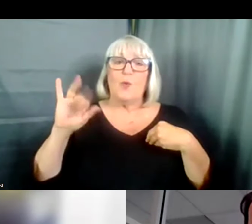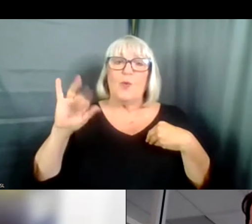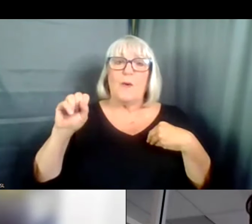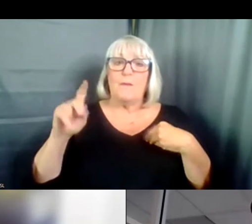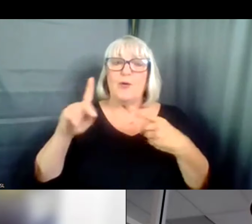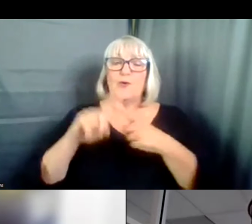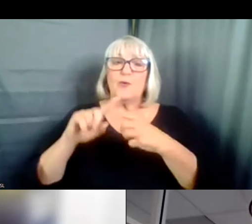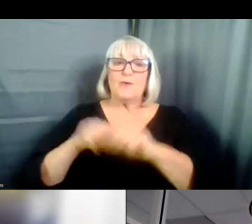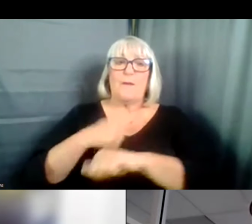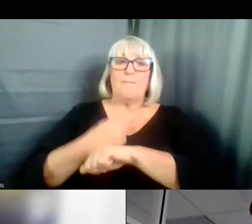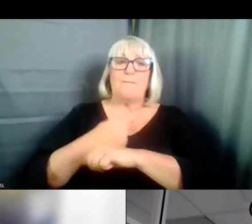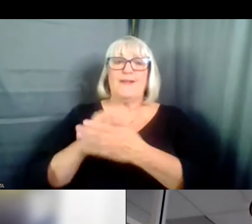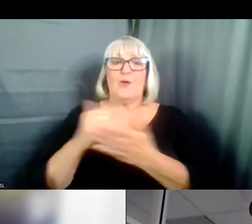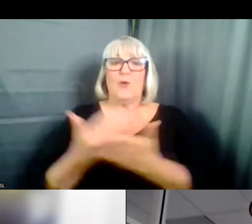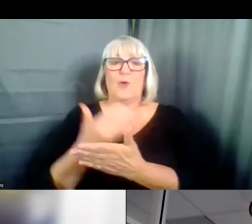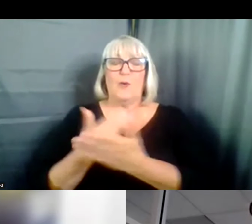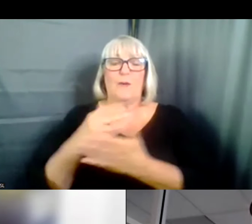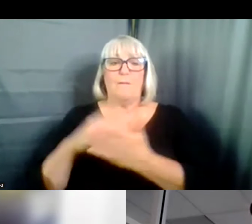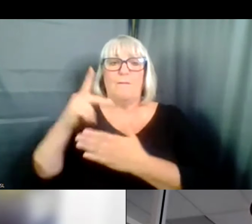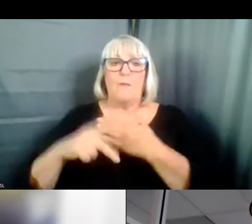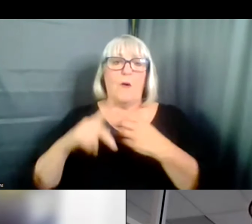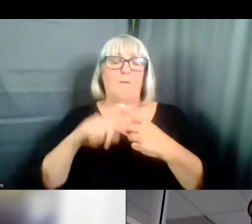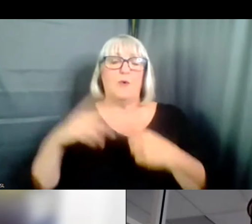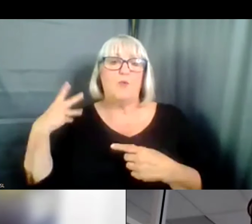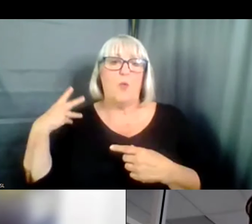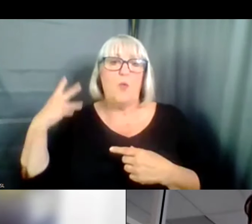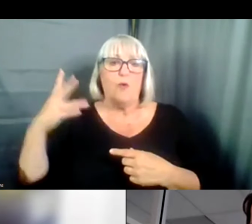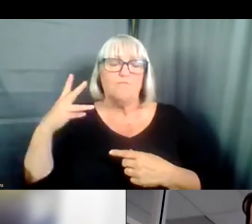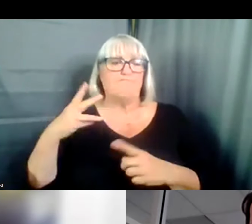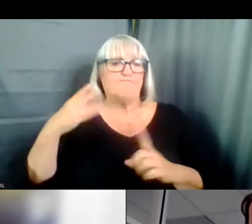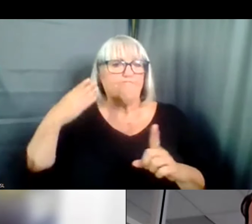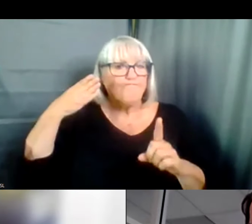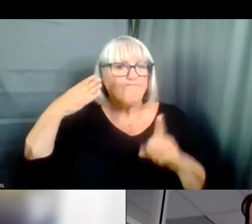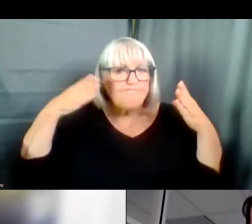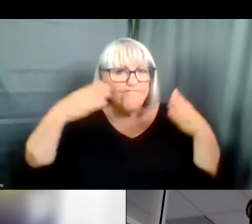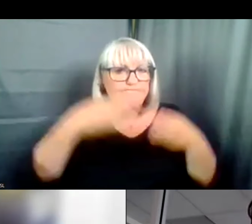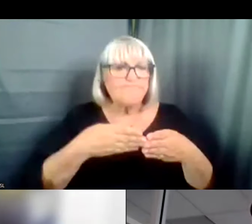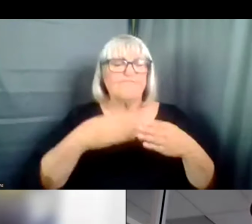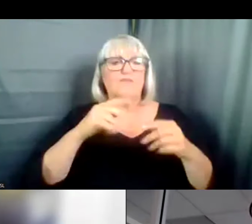program. Washington in this initiative is committed to creating viable career pathways for direct